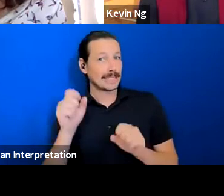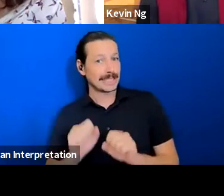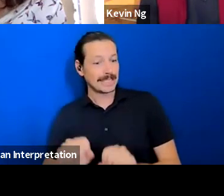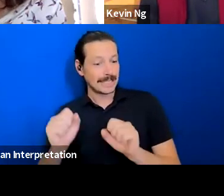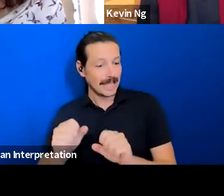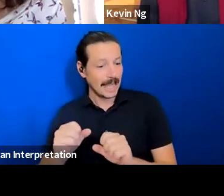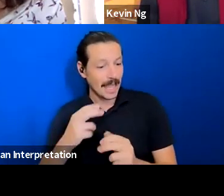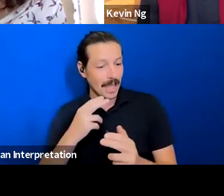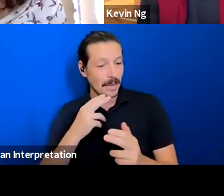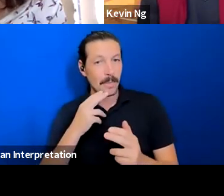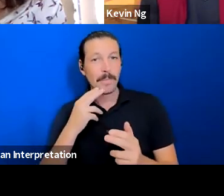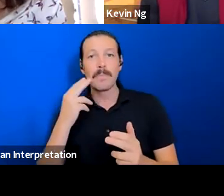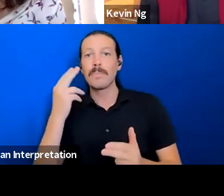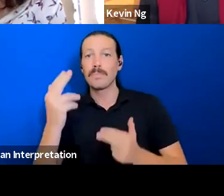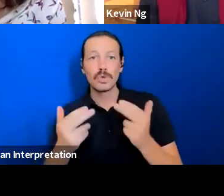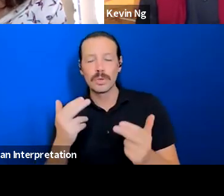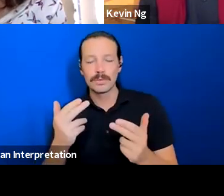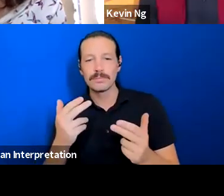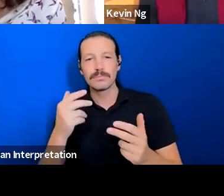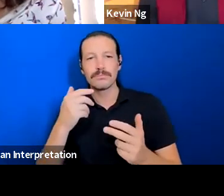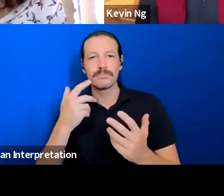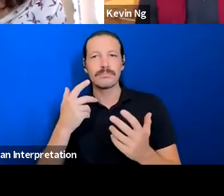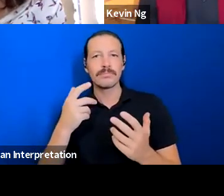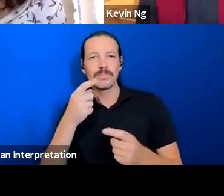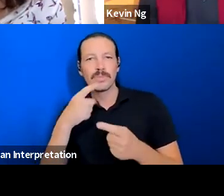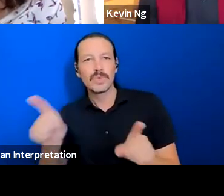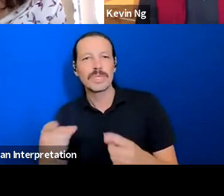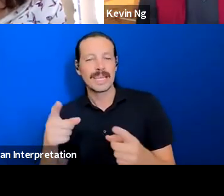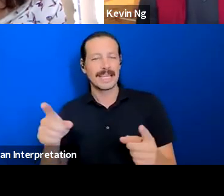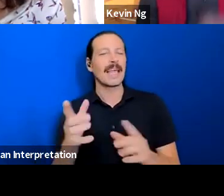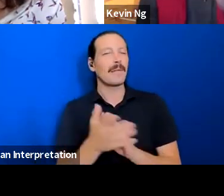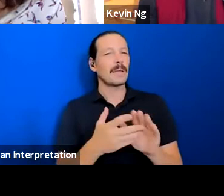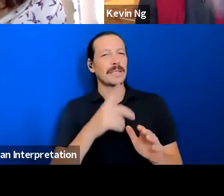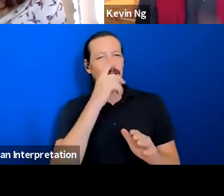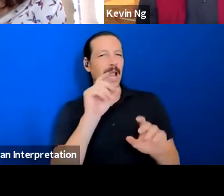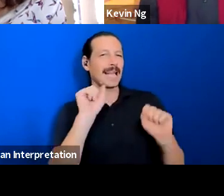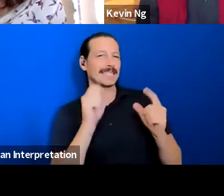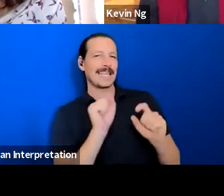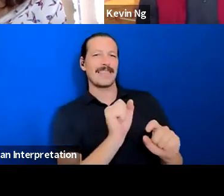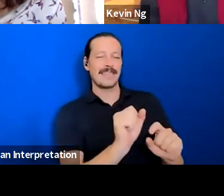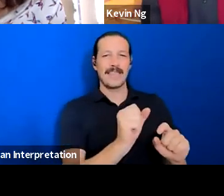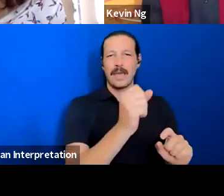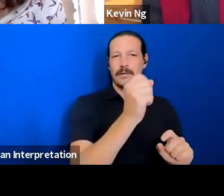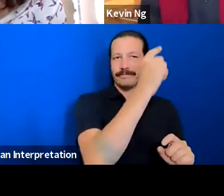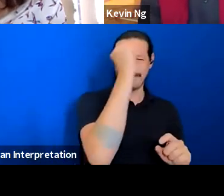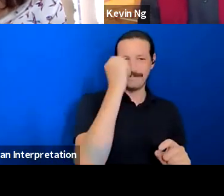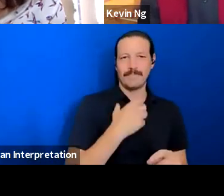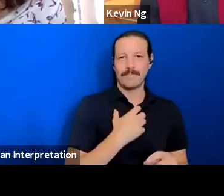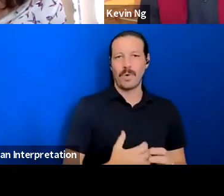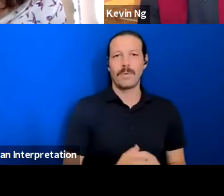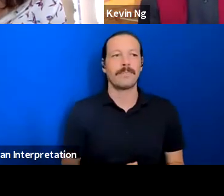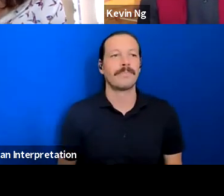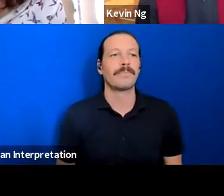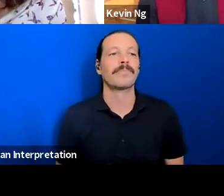Something that's a little bit more mechanical based is don't leave it to the last day. I usually